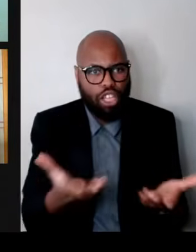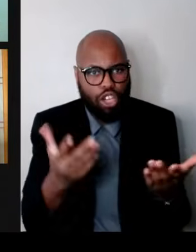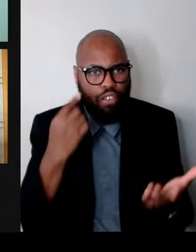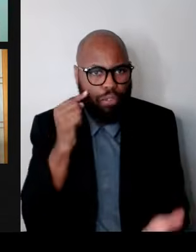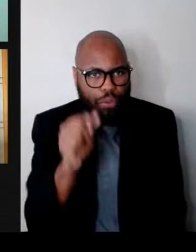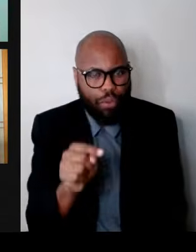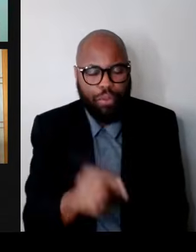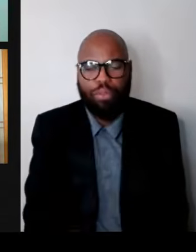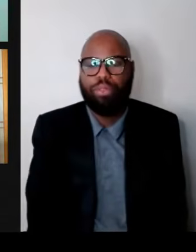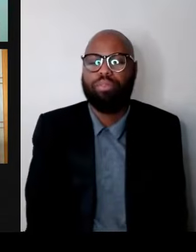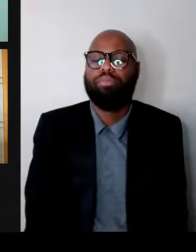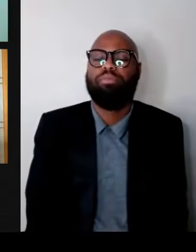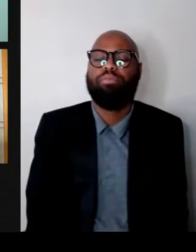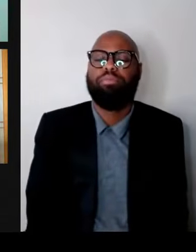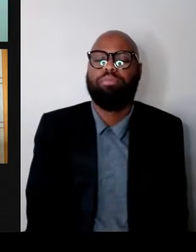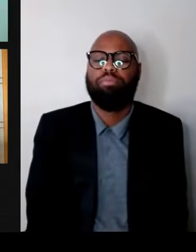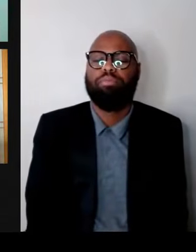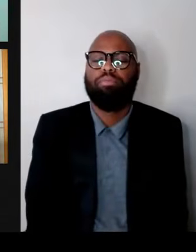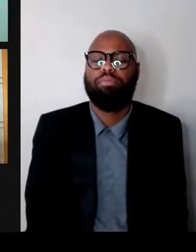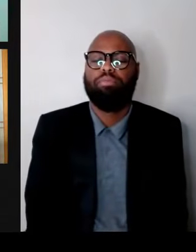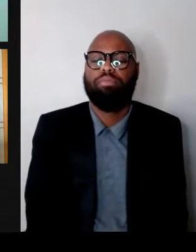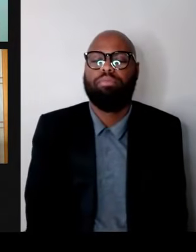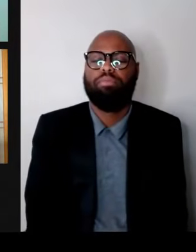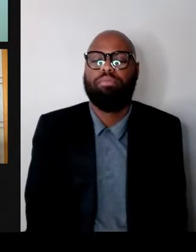Well, we try everything.